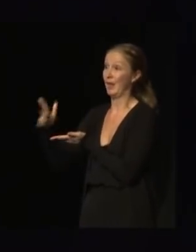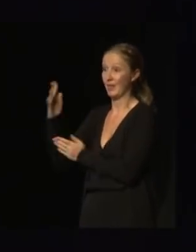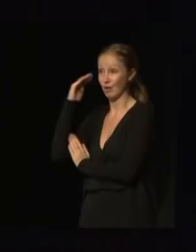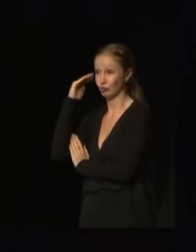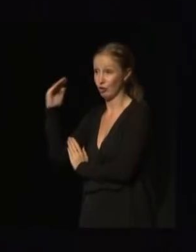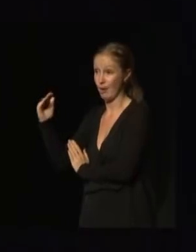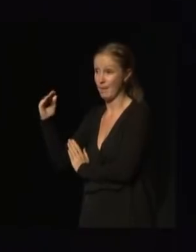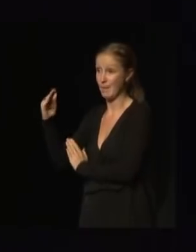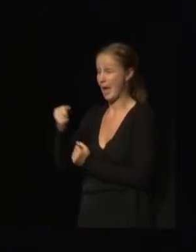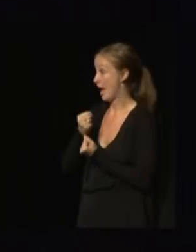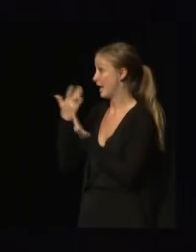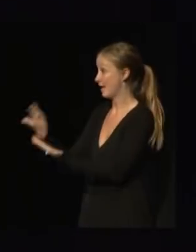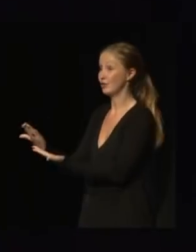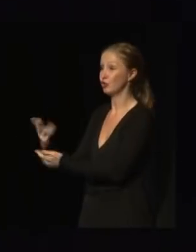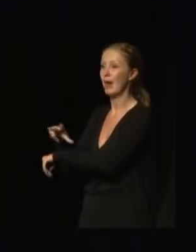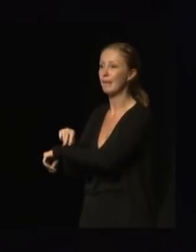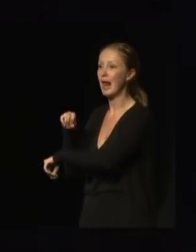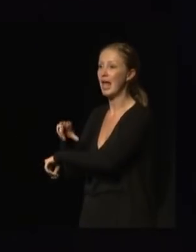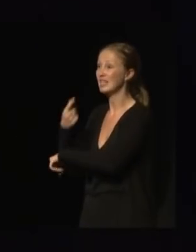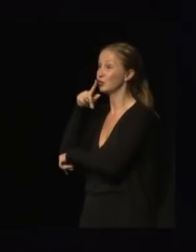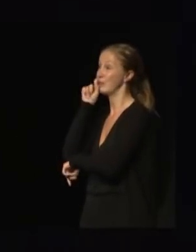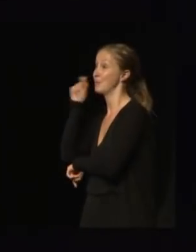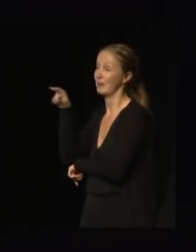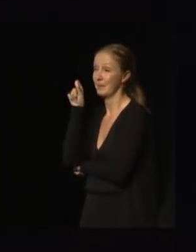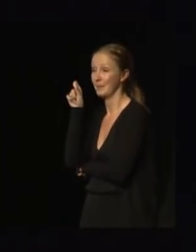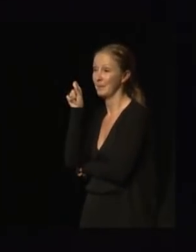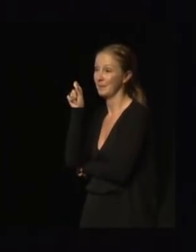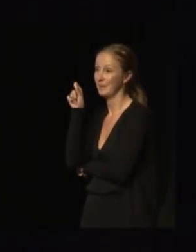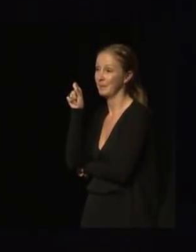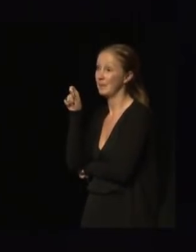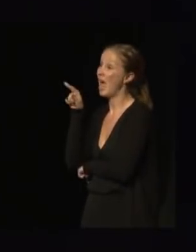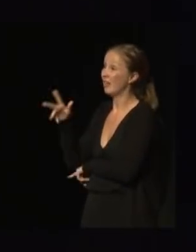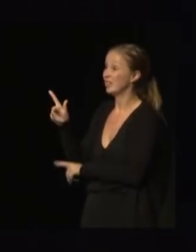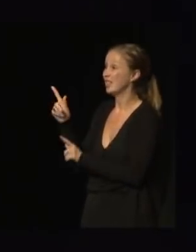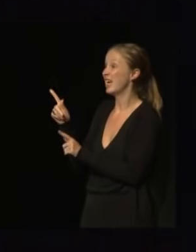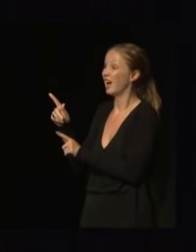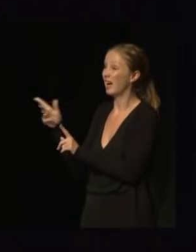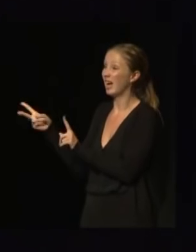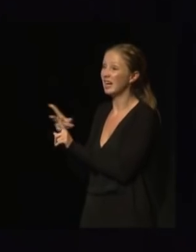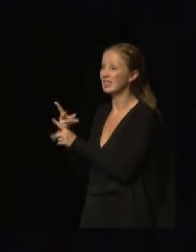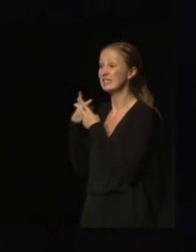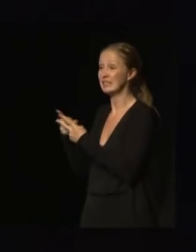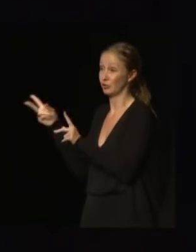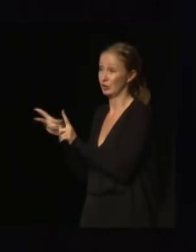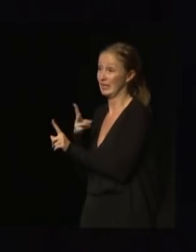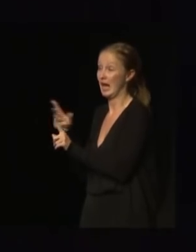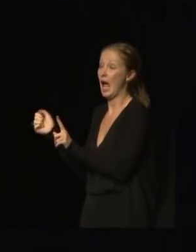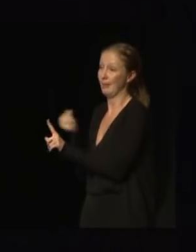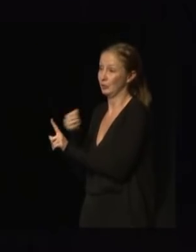and handed over to a policeman at whom she spat, and who then arrested her. And she was arrested, and then went to court.